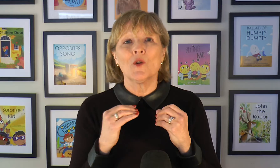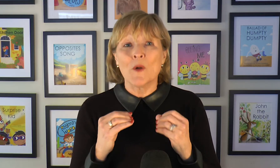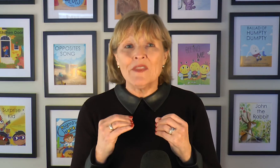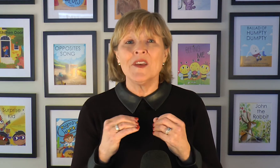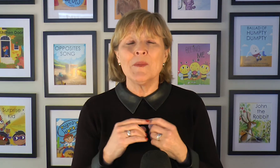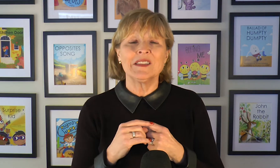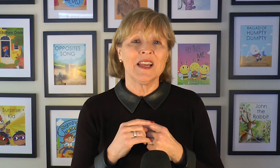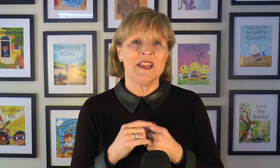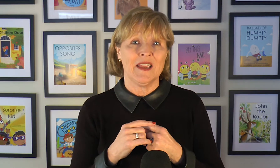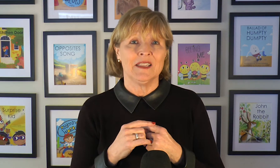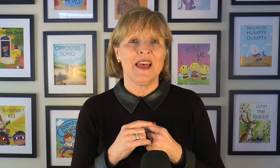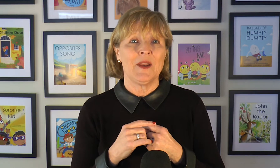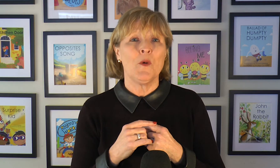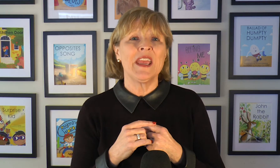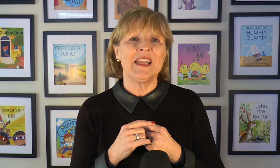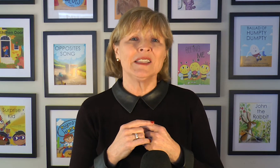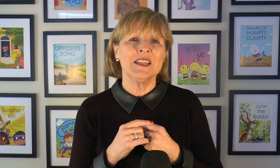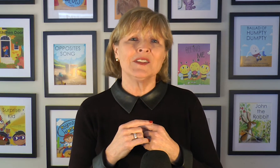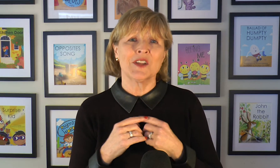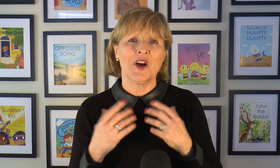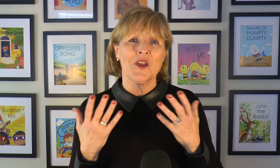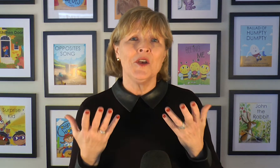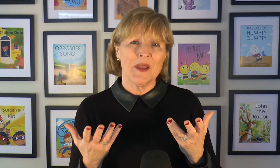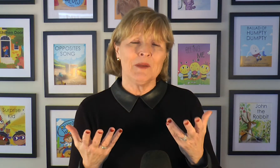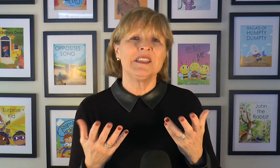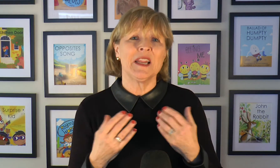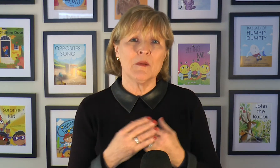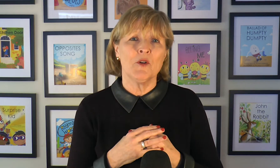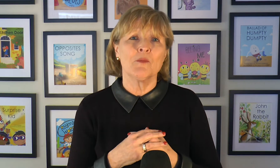The great thing about signing is that hearing children can sing the song by imitating motor